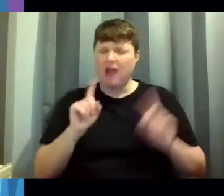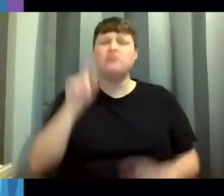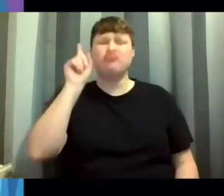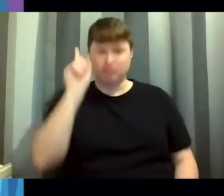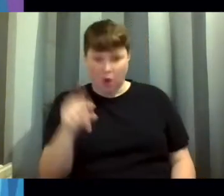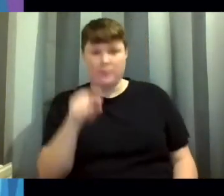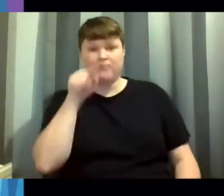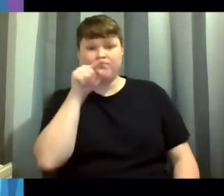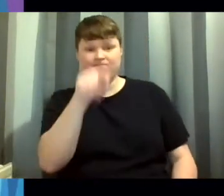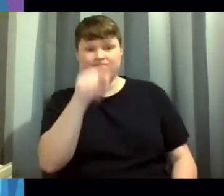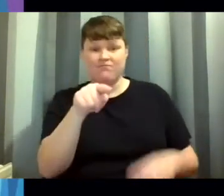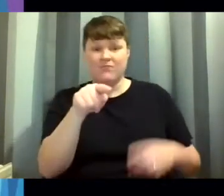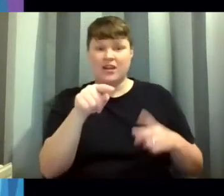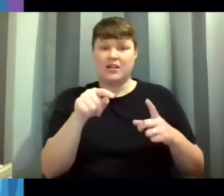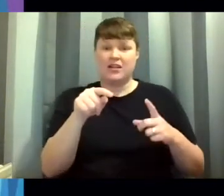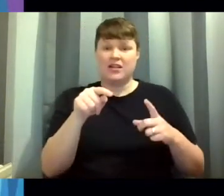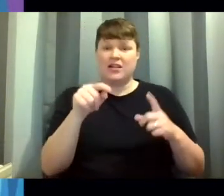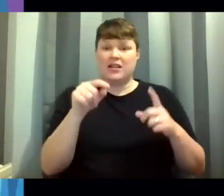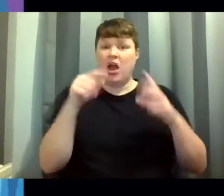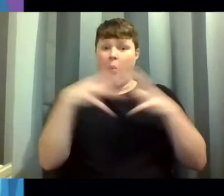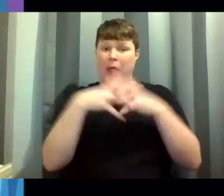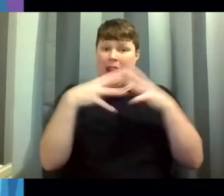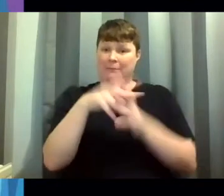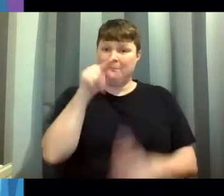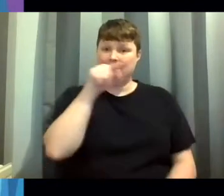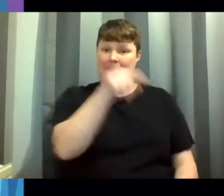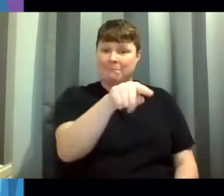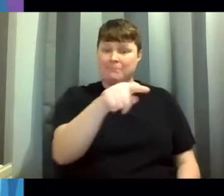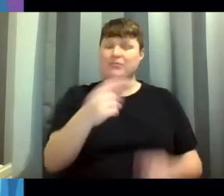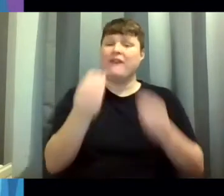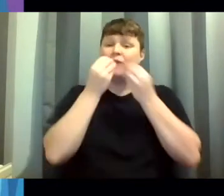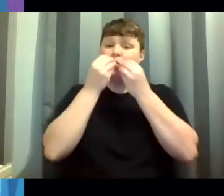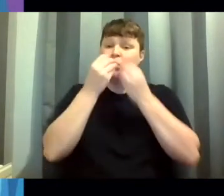tie some food to a string, dangle it through the hole, and then pull it out at various